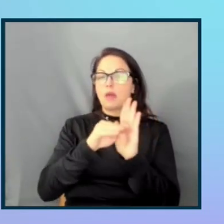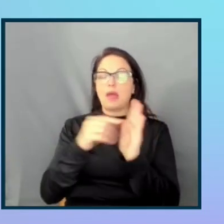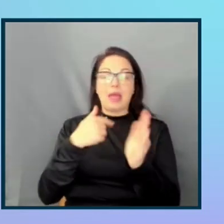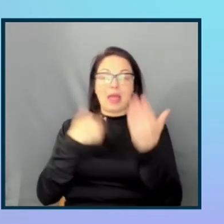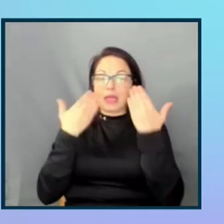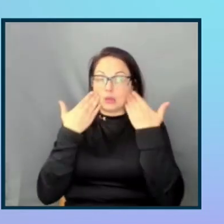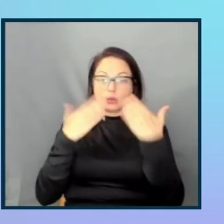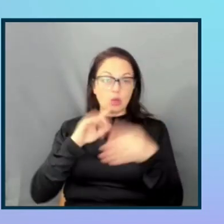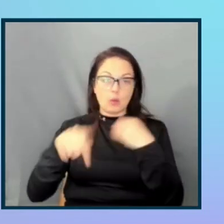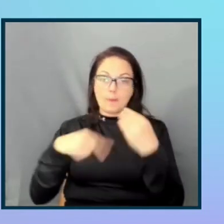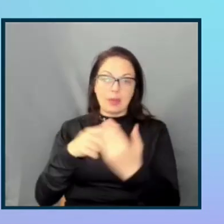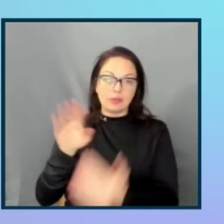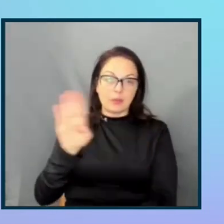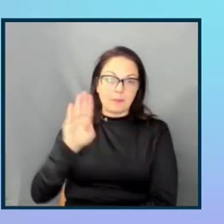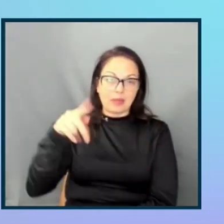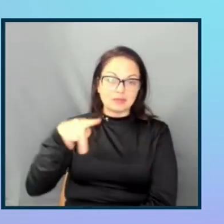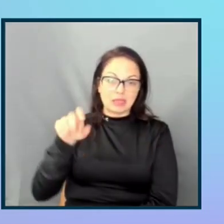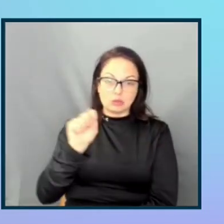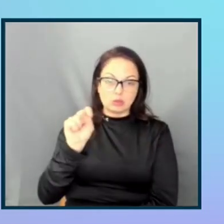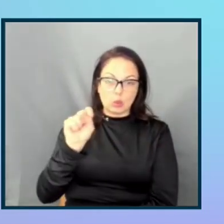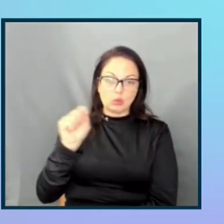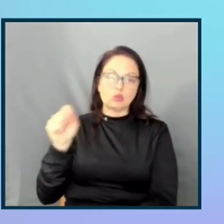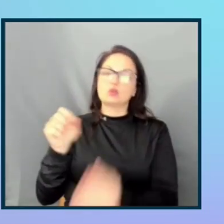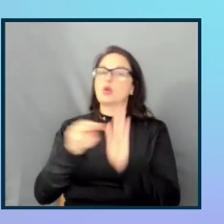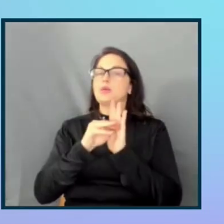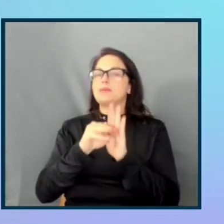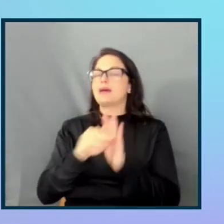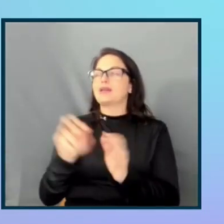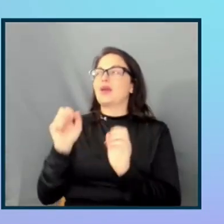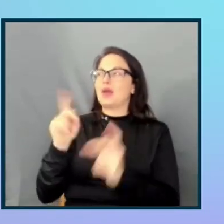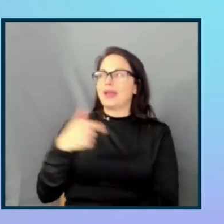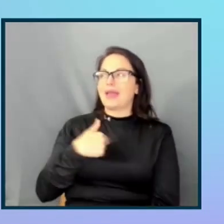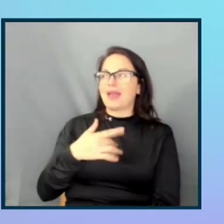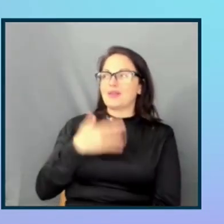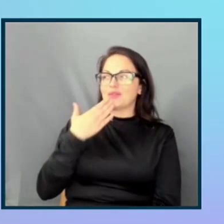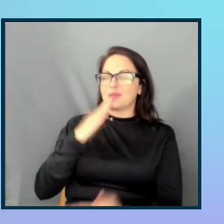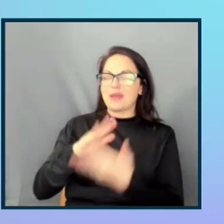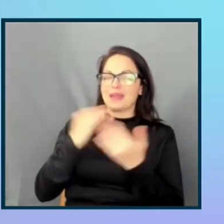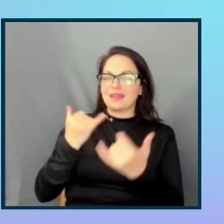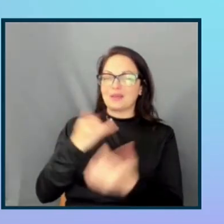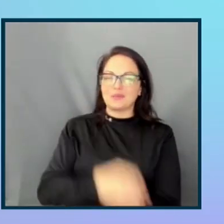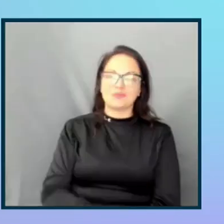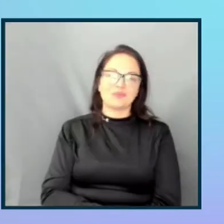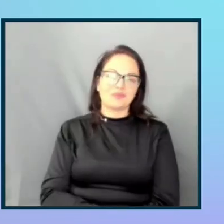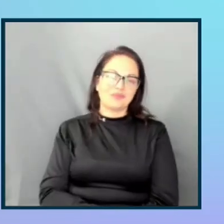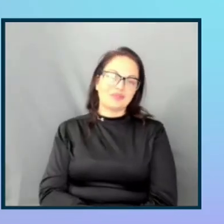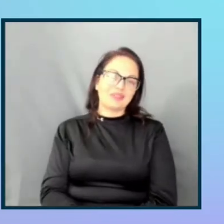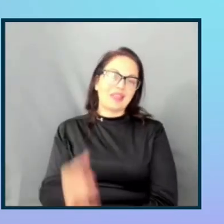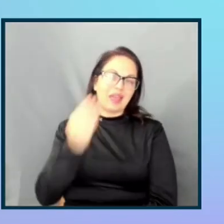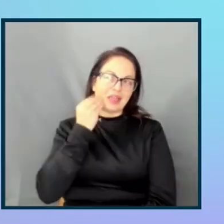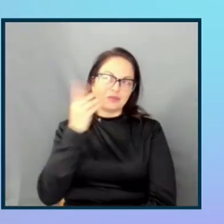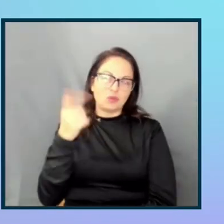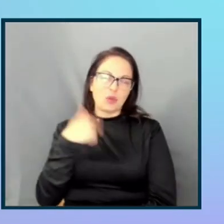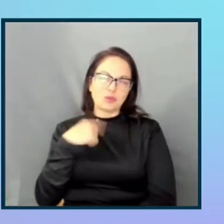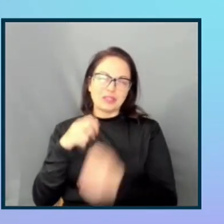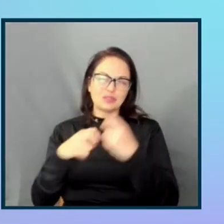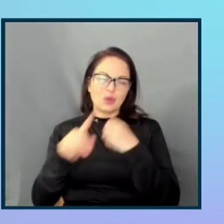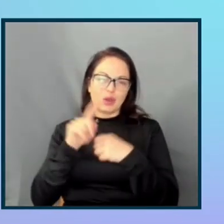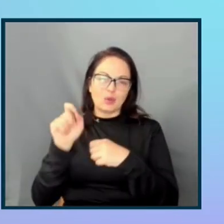(chuckles) I don't don't feel as bad now. (chuckles) That's a turn. I told you I was gonna get you a curve ball. You got me, you got me a curve ball.